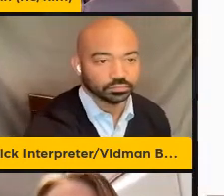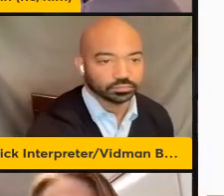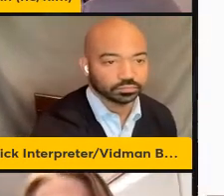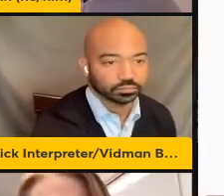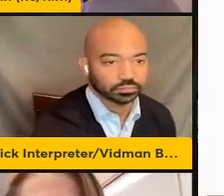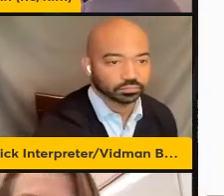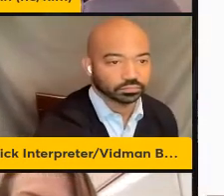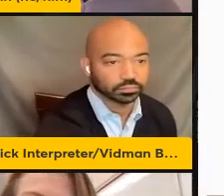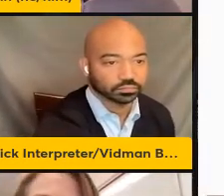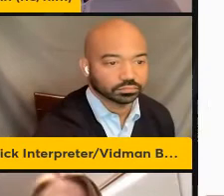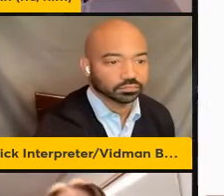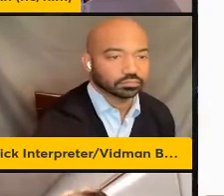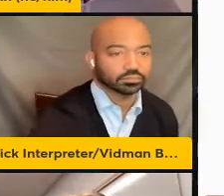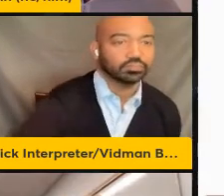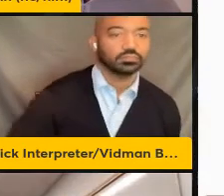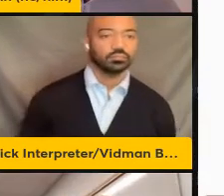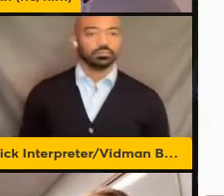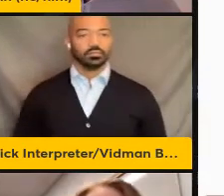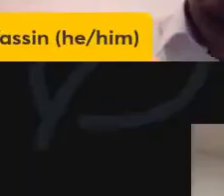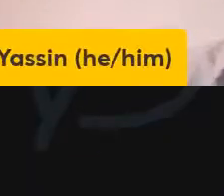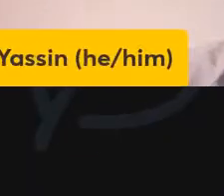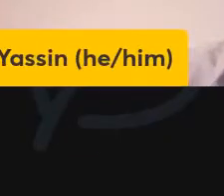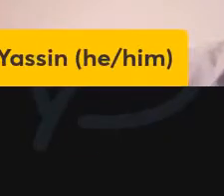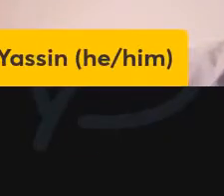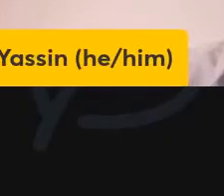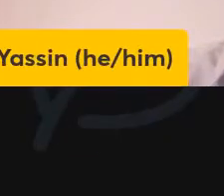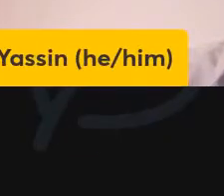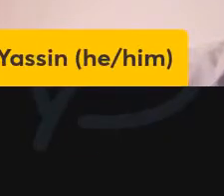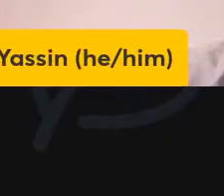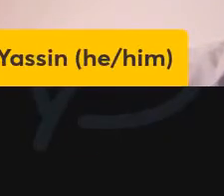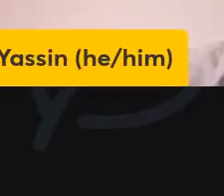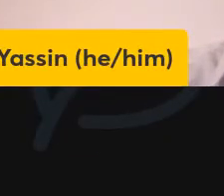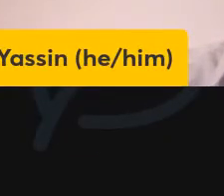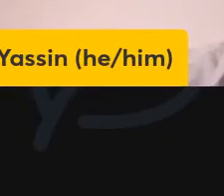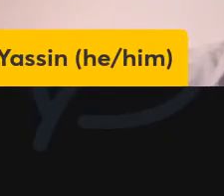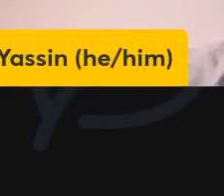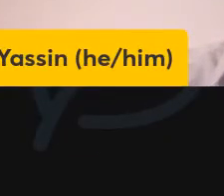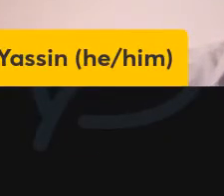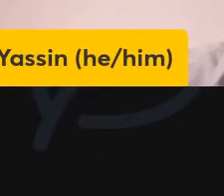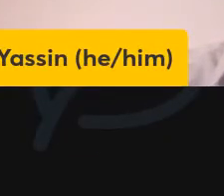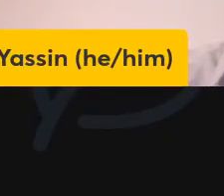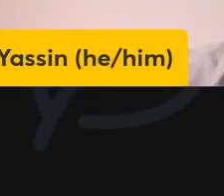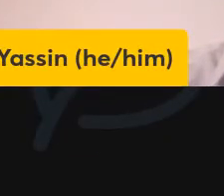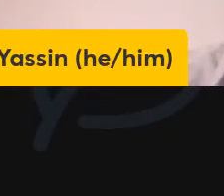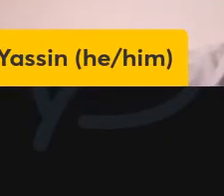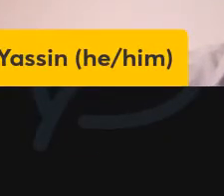Thank you, Dr. L. foki. For such a great talk on how I'll see twos are resident in the pancreas and how they increase with